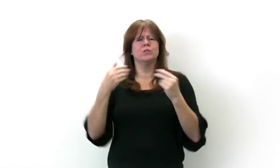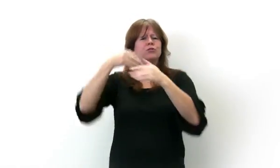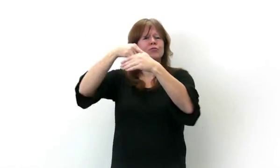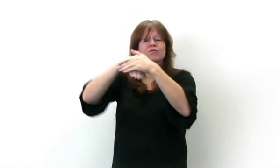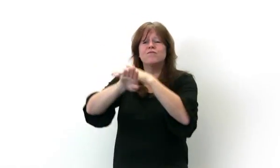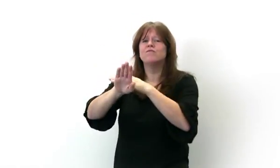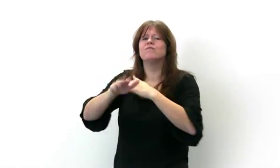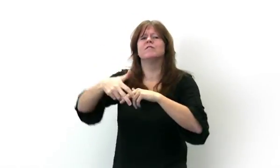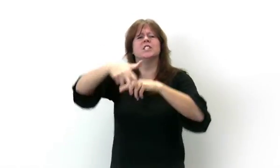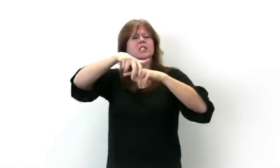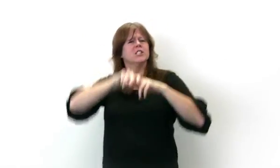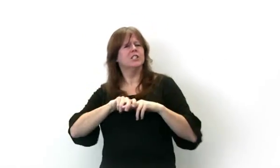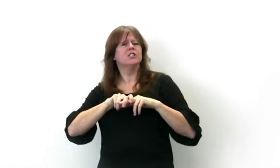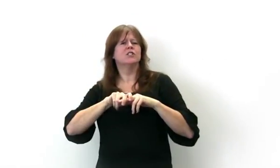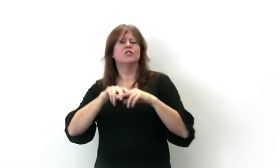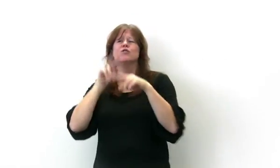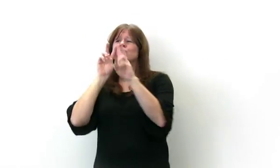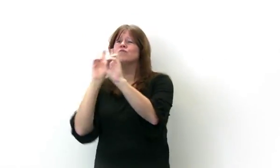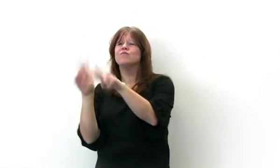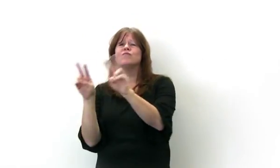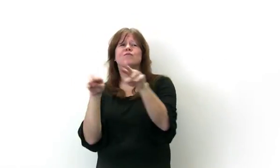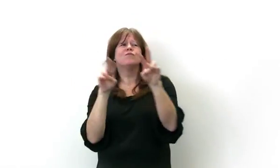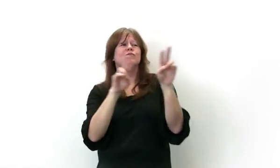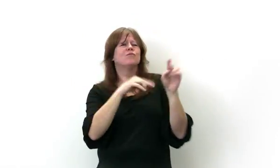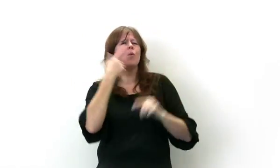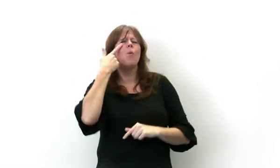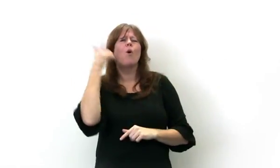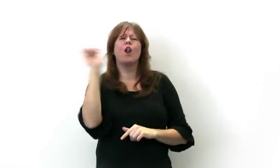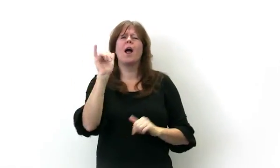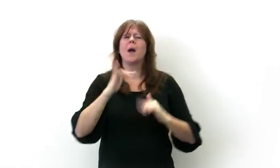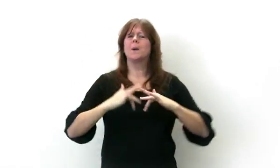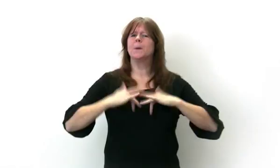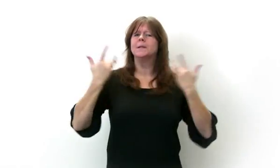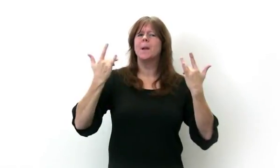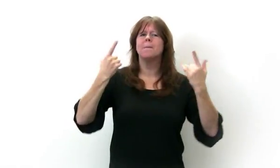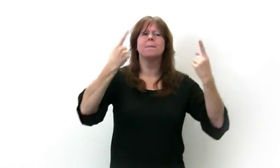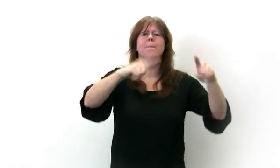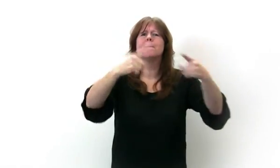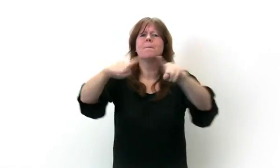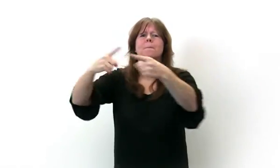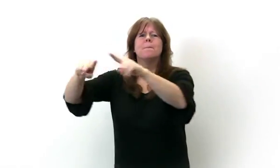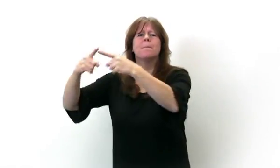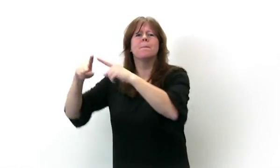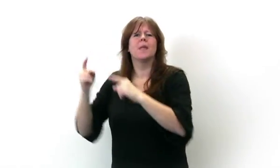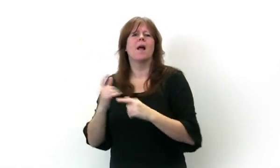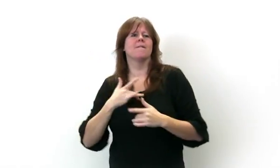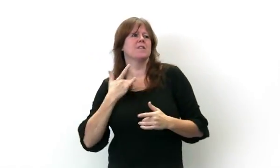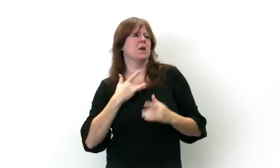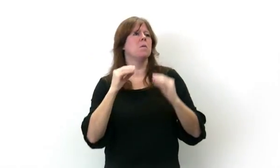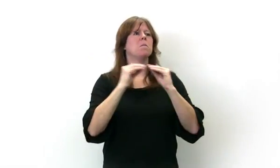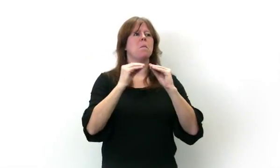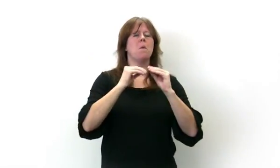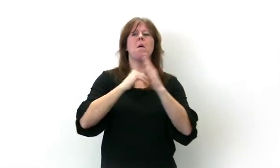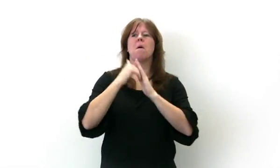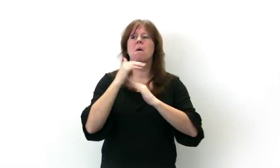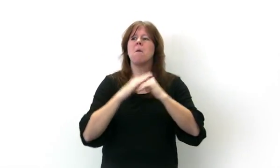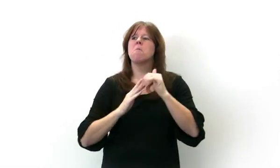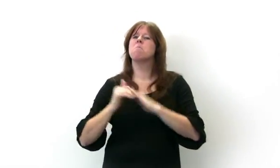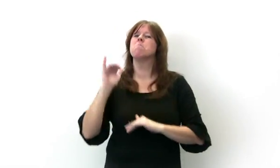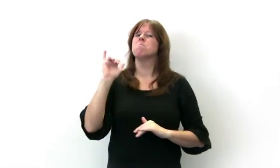and see what is happening. You will start to feel more comfortable with the surroundings.